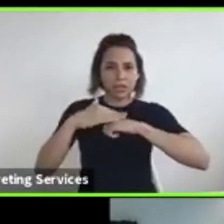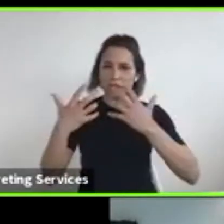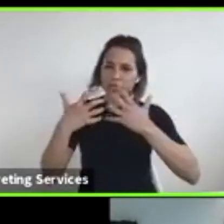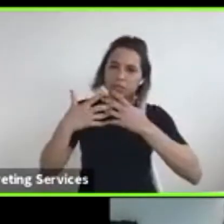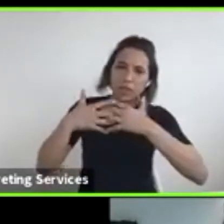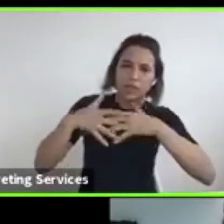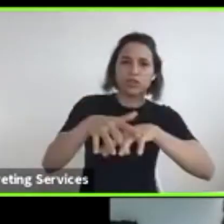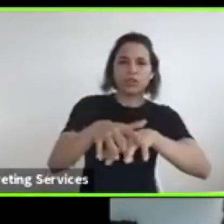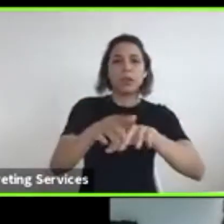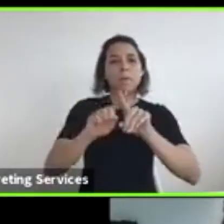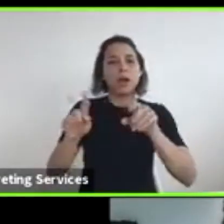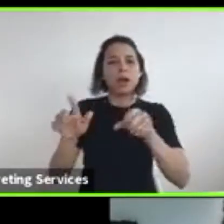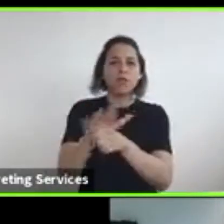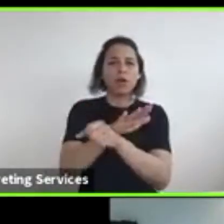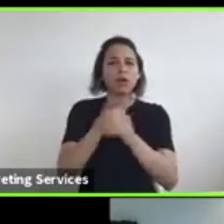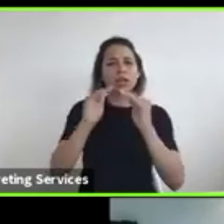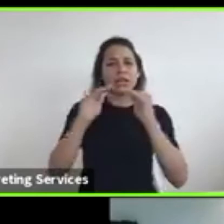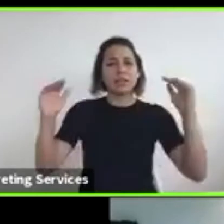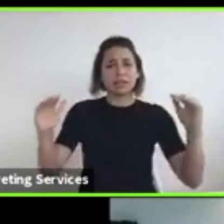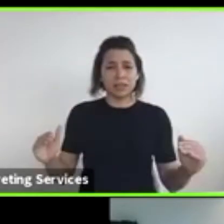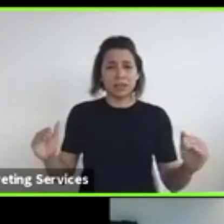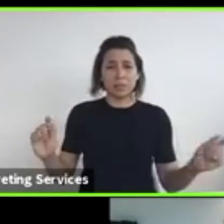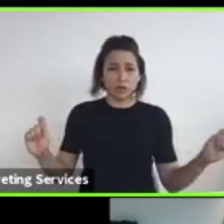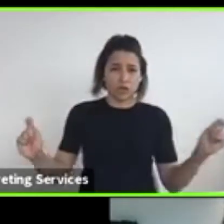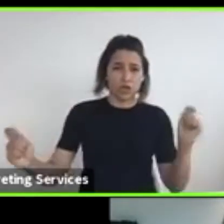ESPECIALLY, GIVEN THE CURRENT STATE OF --